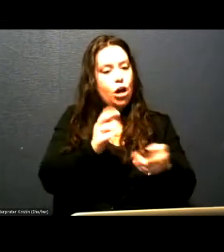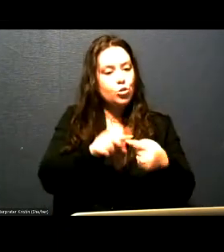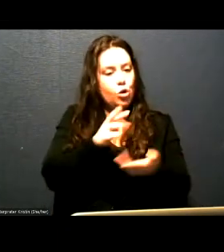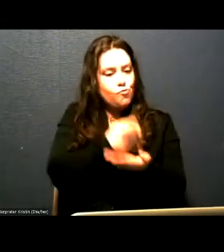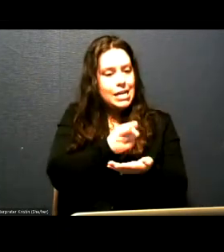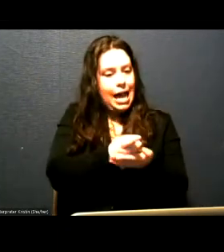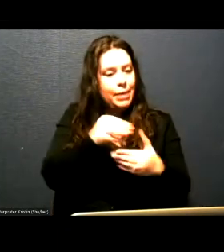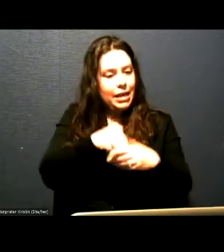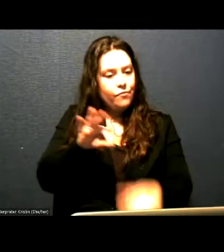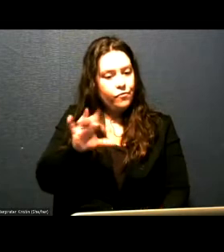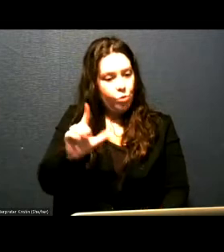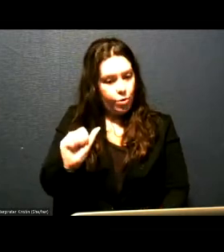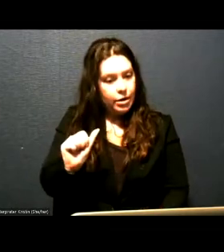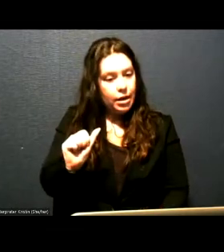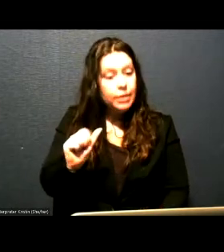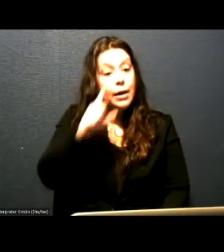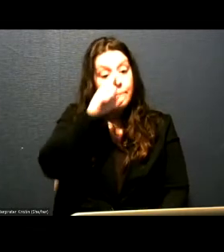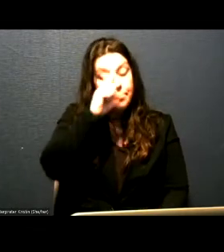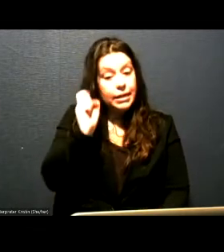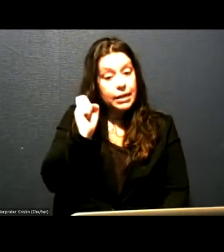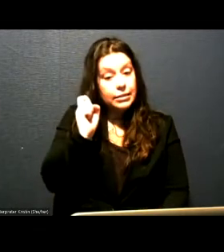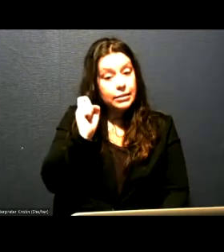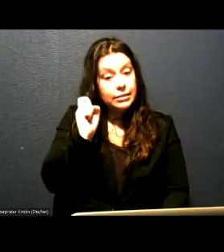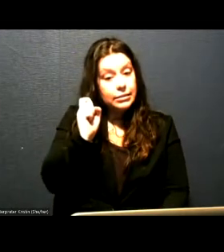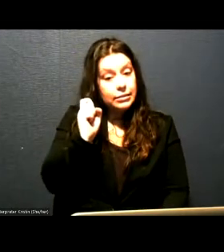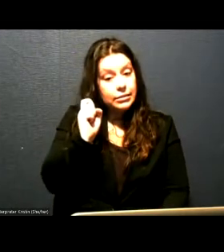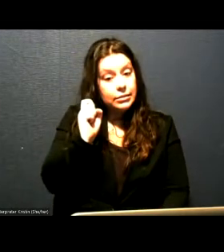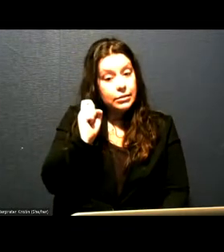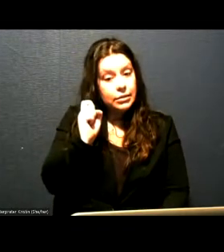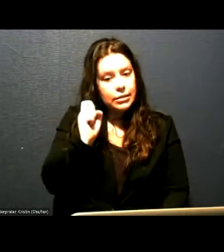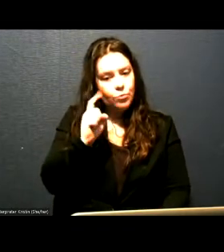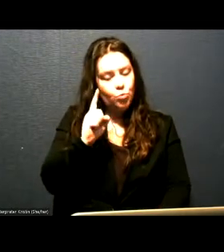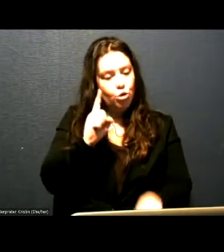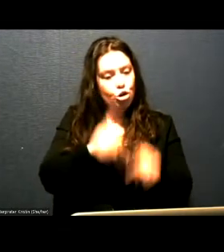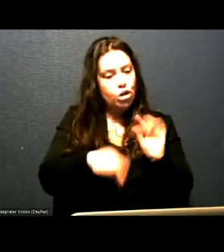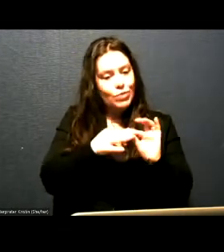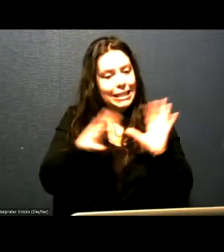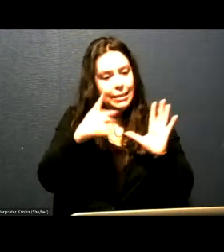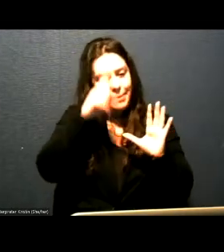Um, and because they were deemed non-releasable because of their wings, they came here, came to